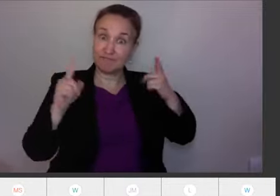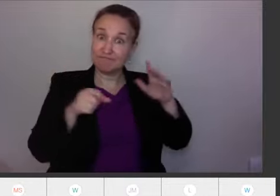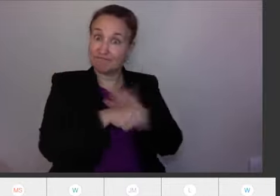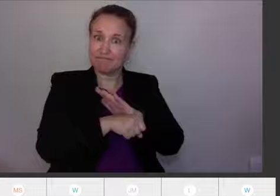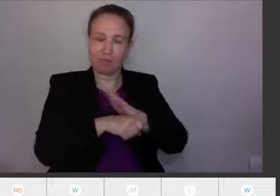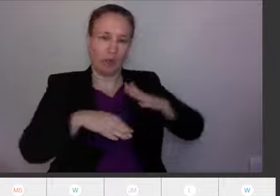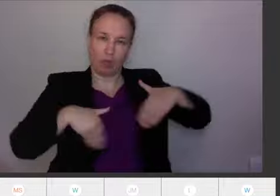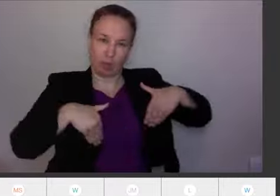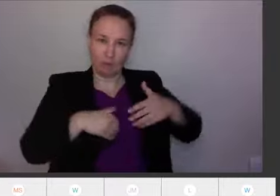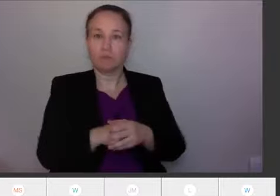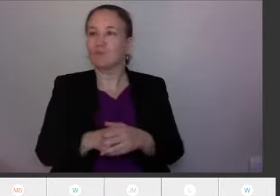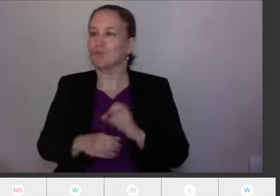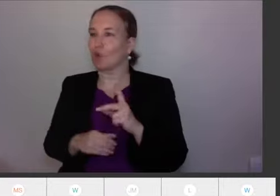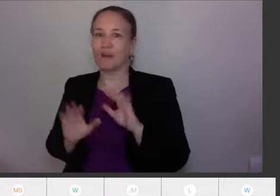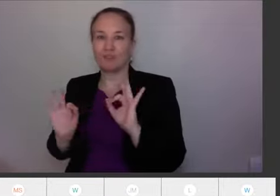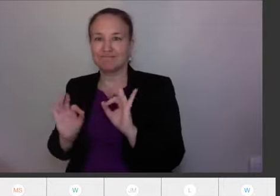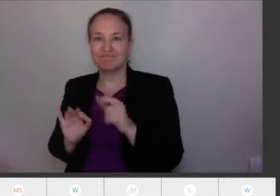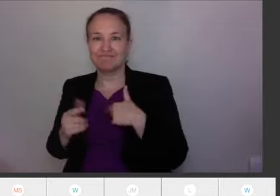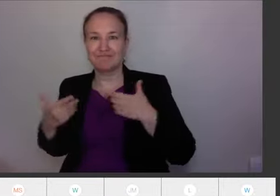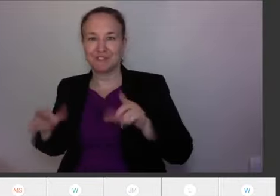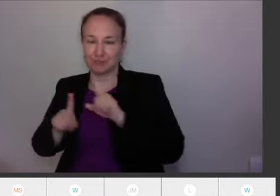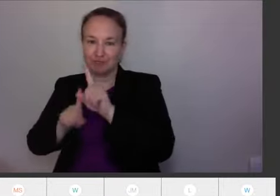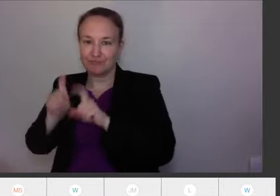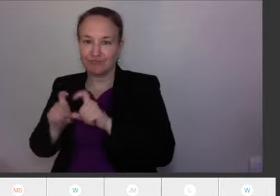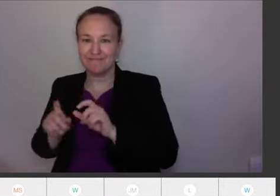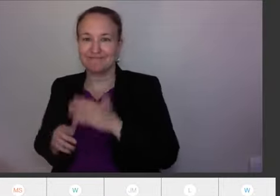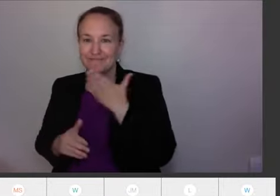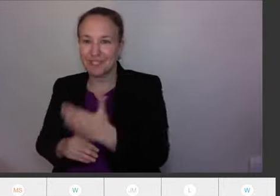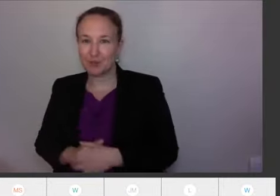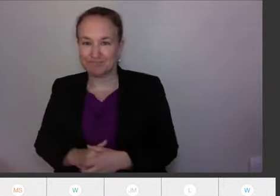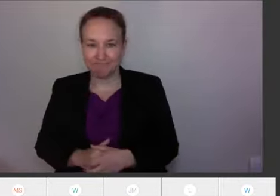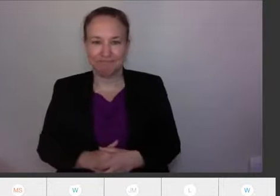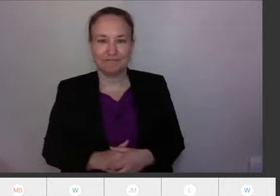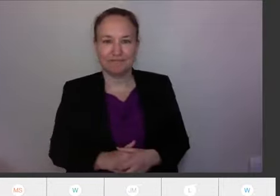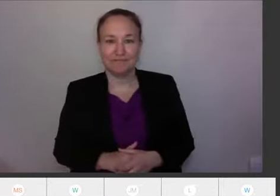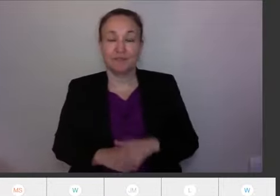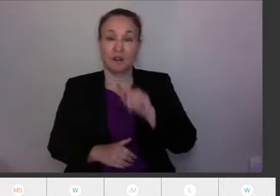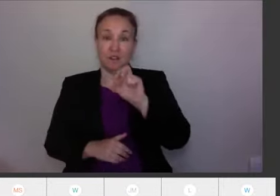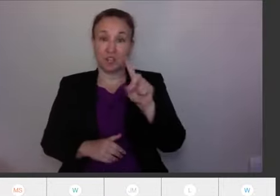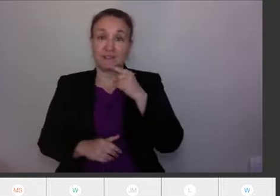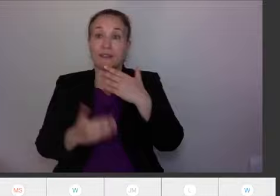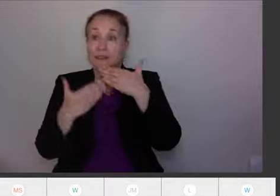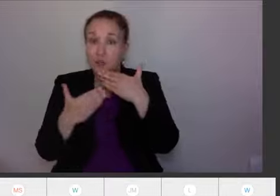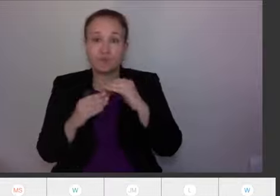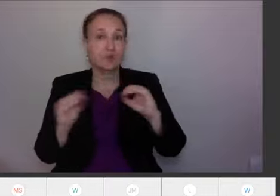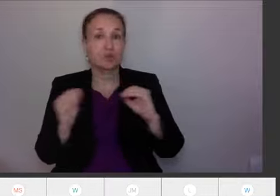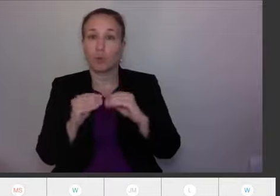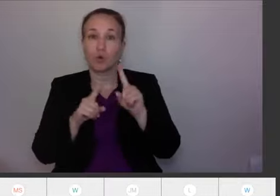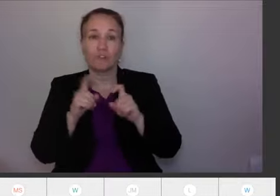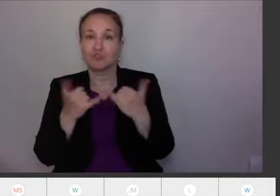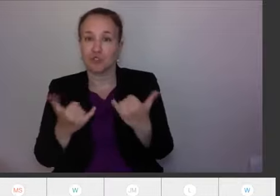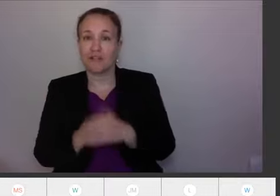[Reporter] all right great i'm i'm good thanks [Staff] thanks Jim we have no further questions today [Commissioner] all right